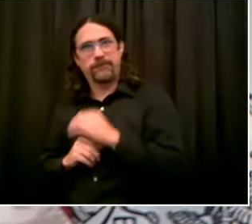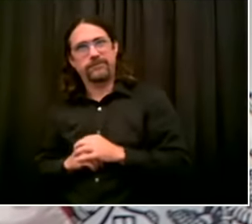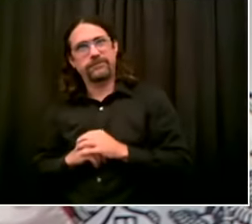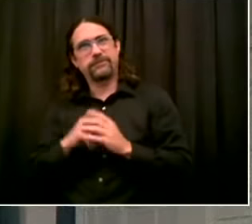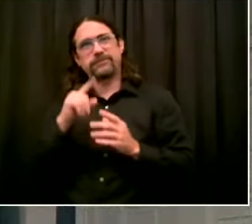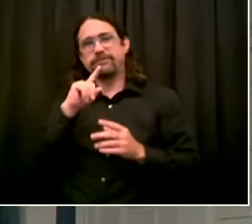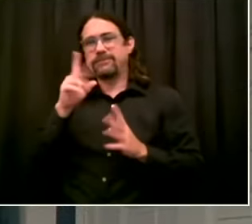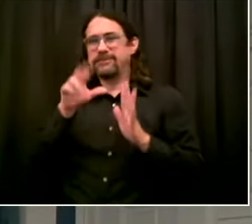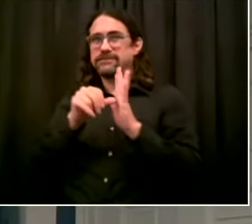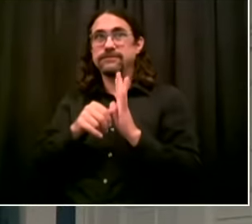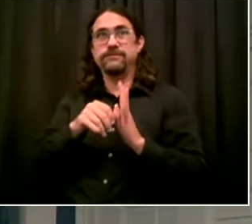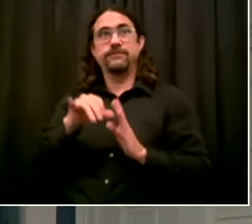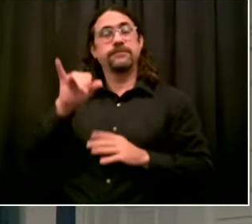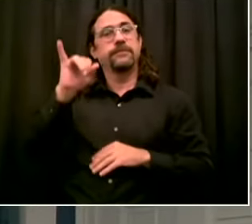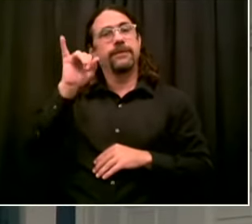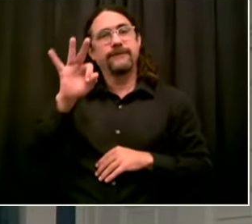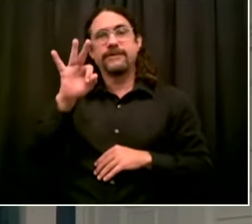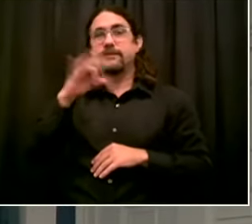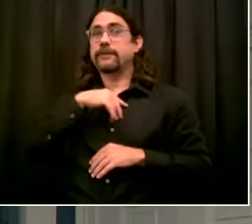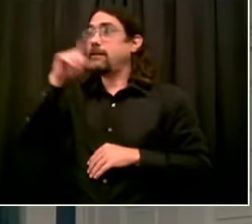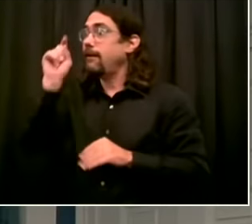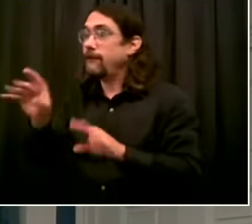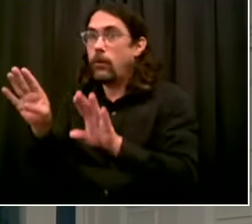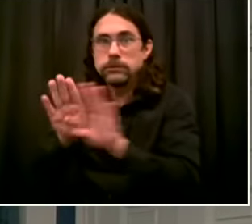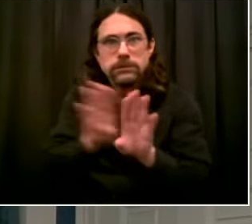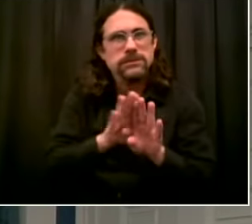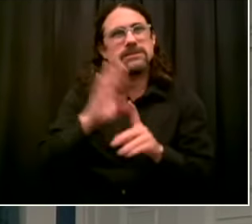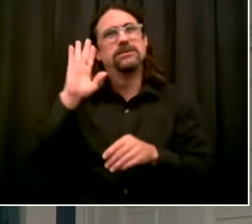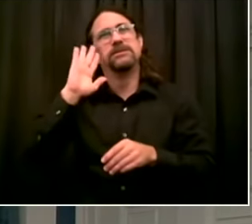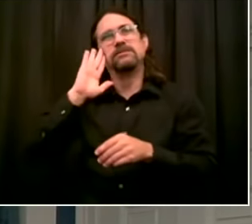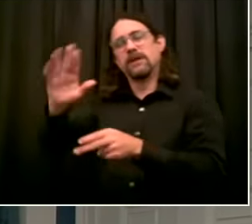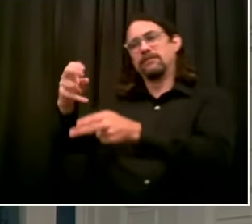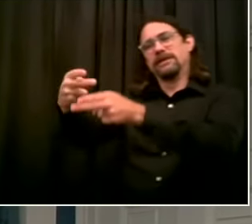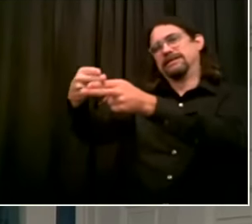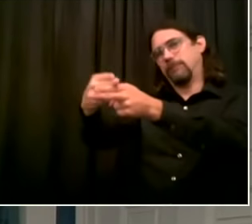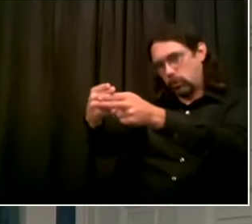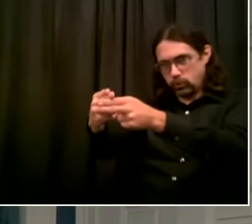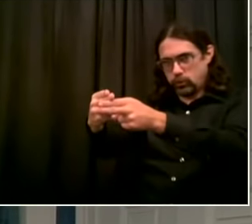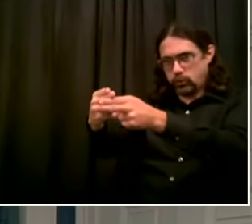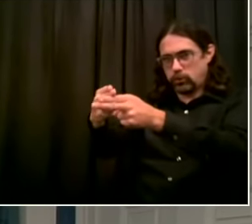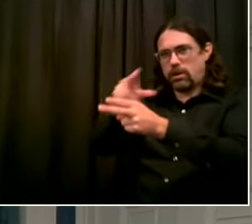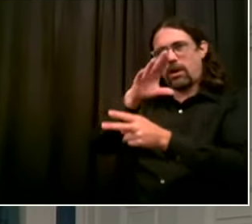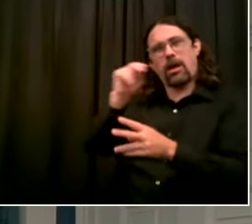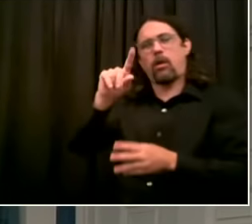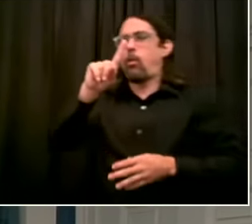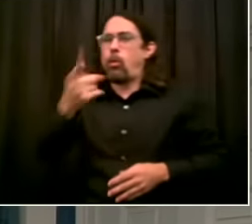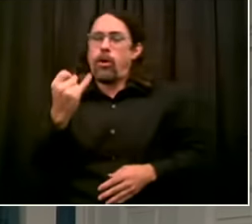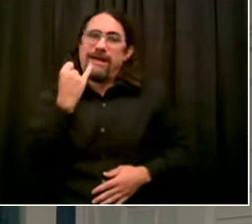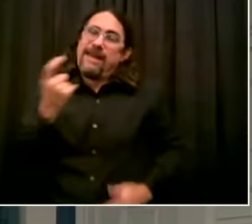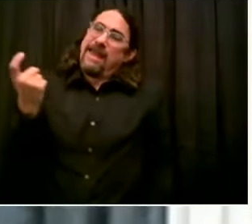ARE NOW AT 1.38%, IT IS, I STILL BELIEVE, WITH INTENSIVE EFFORT IN THE